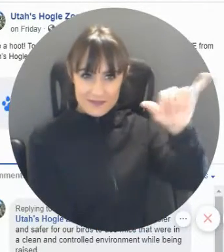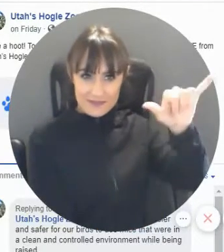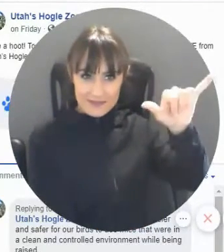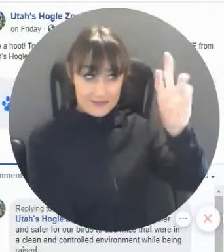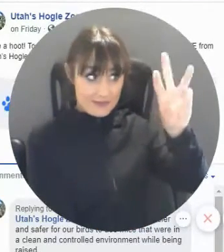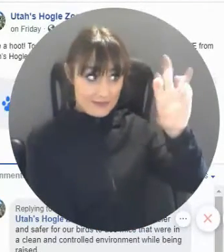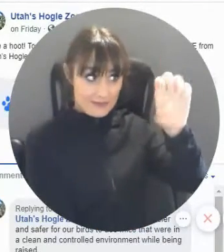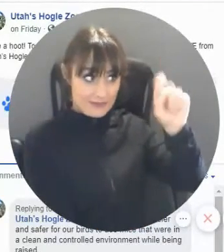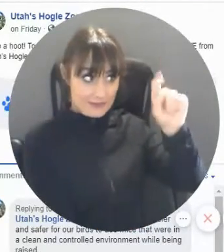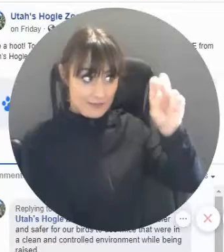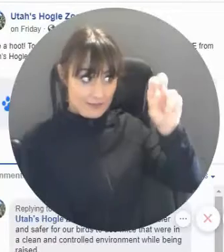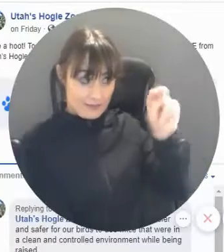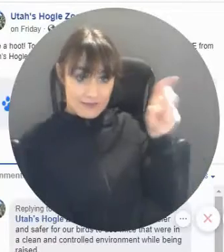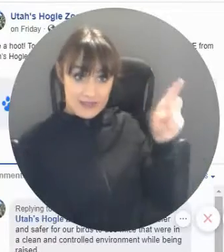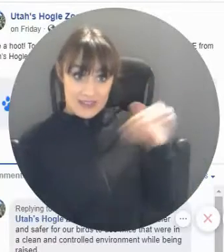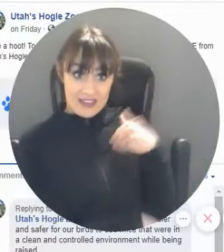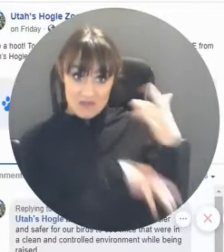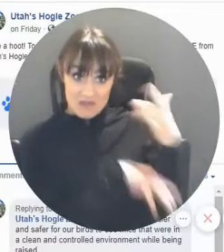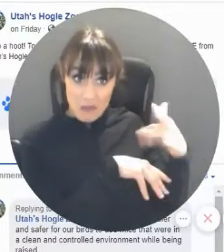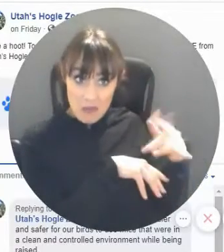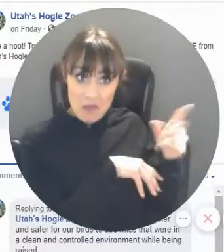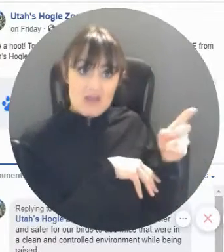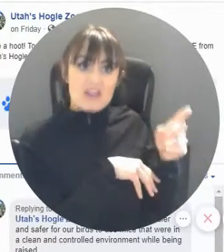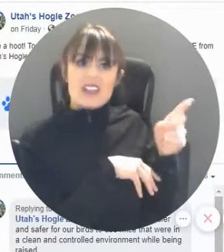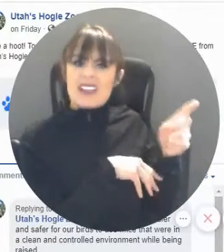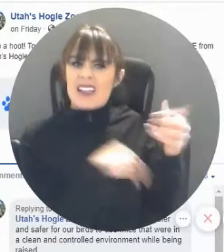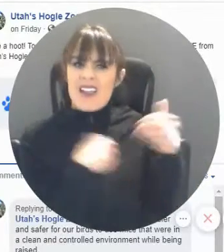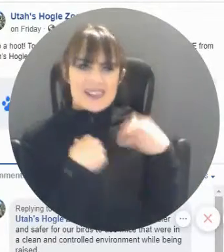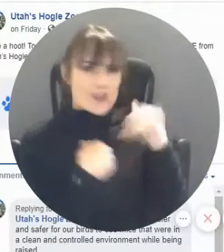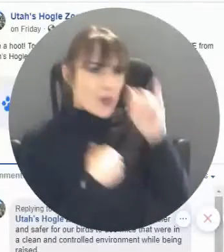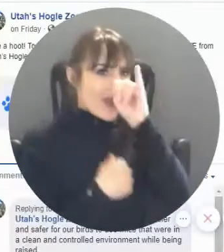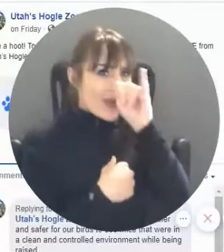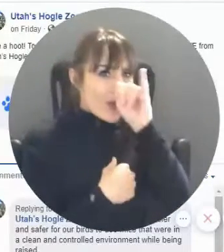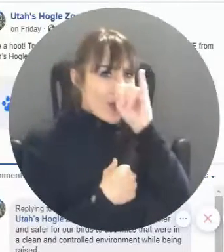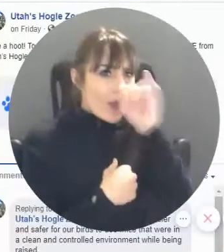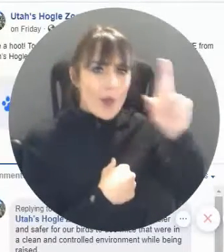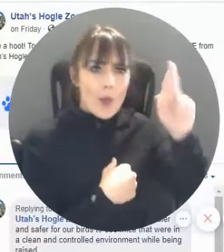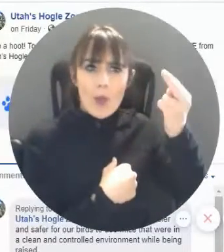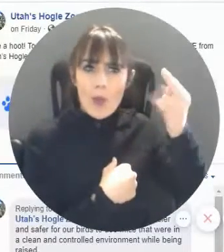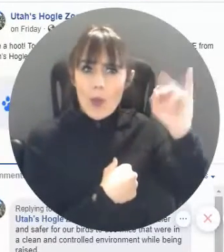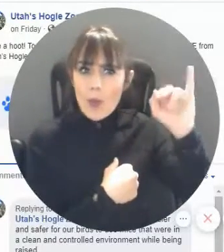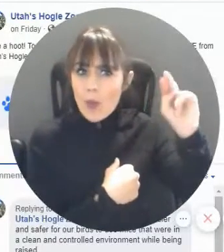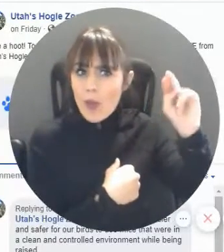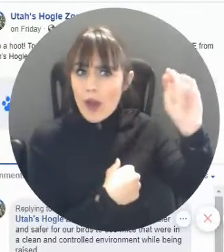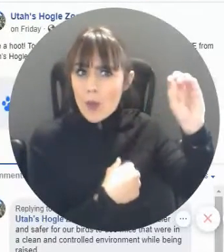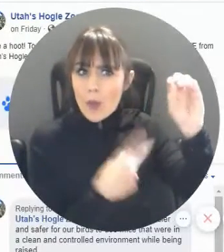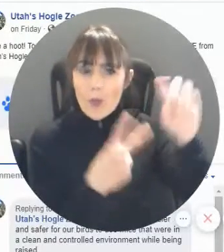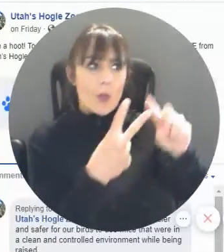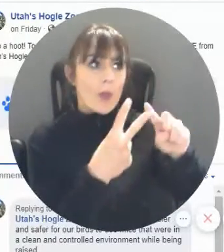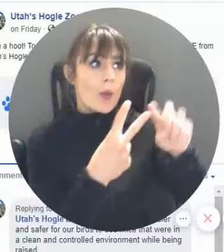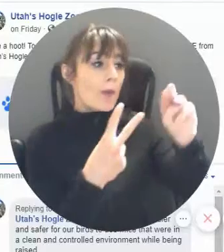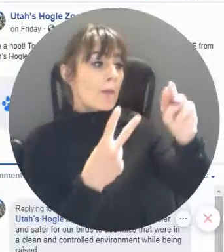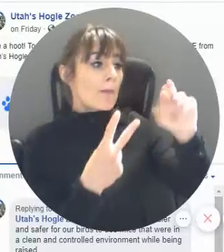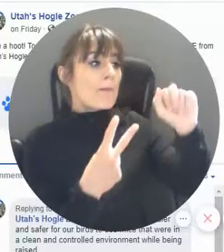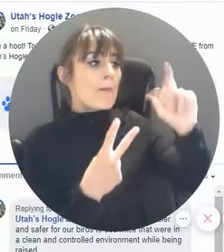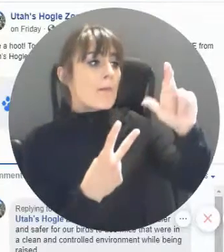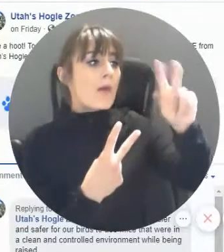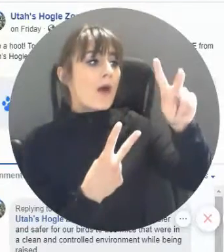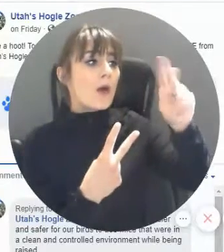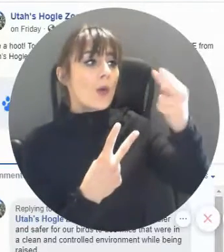We have, uh, I think he has a rhino, he has, uh, a markhor, and a hornbill.